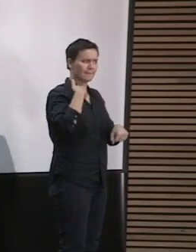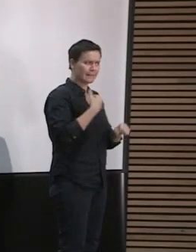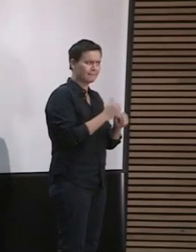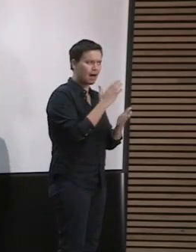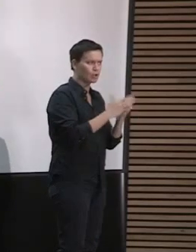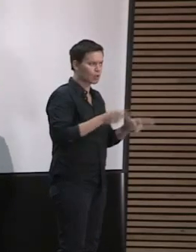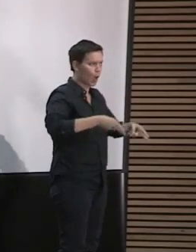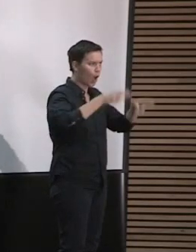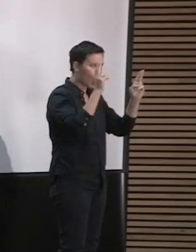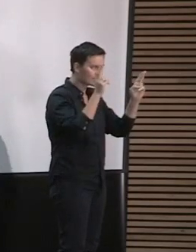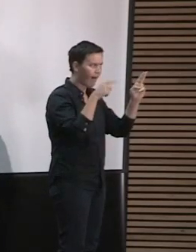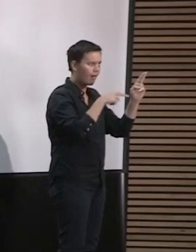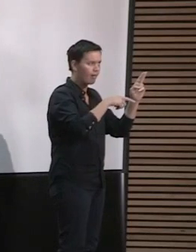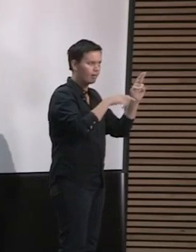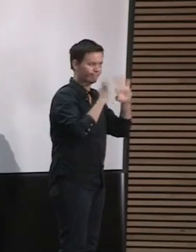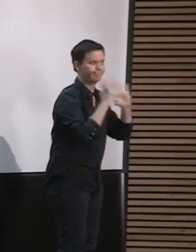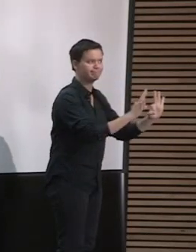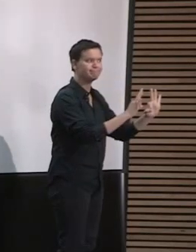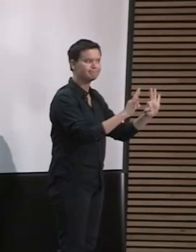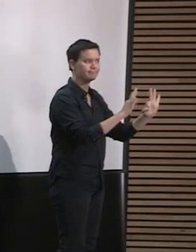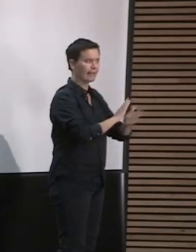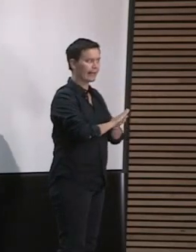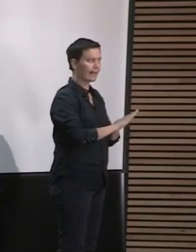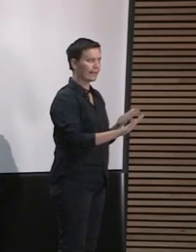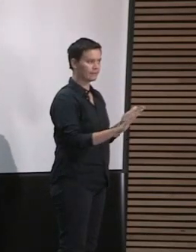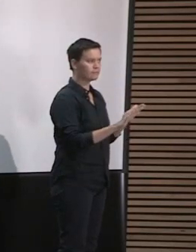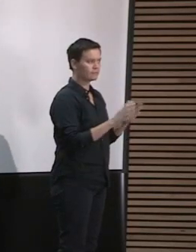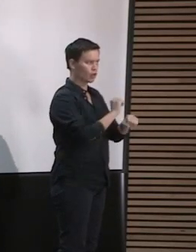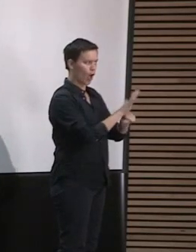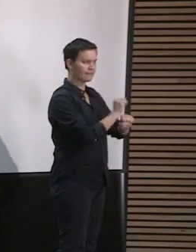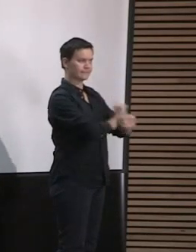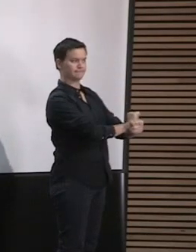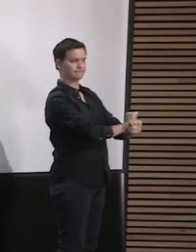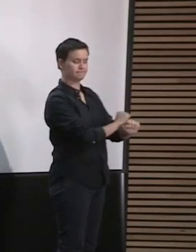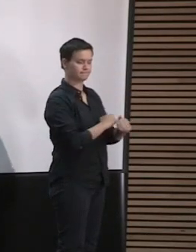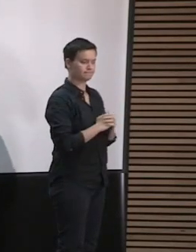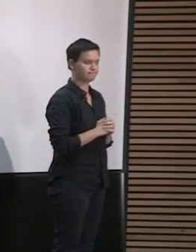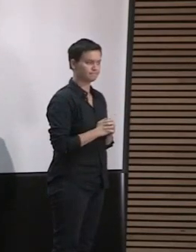always an important step. And, as I say, this is something Minister Woods has been